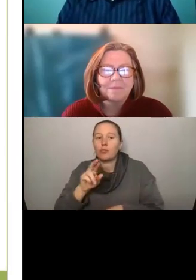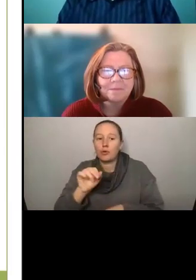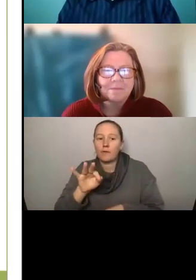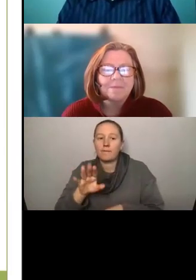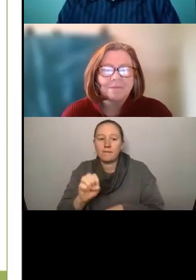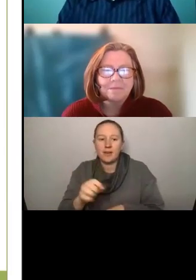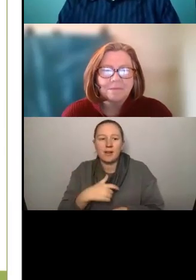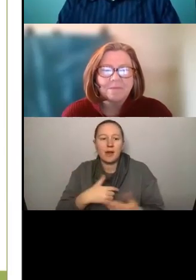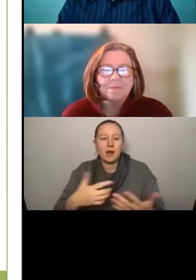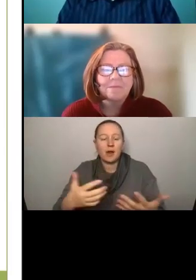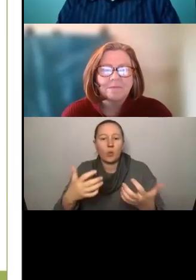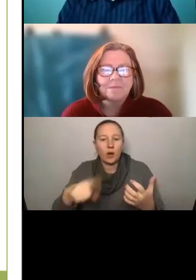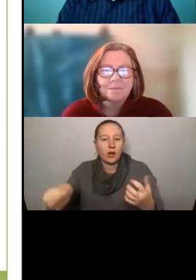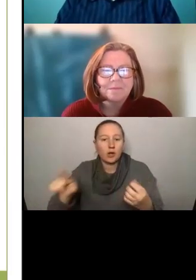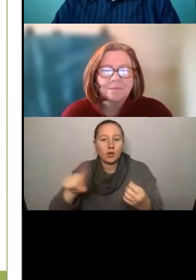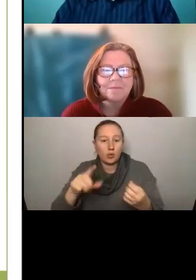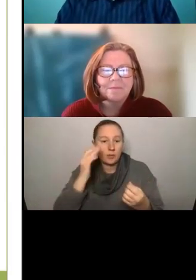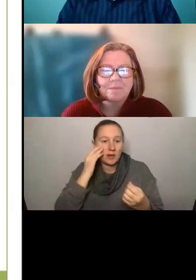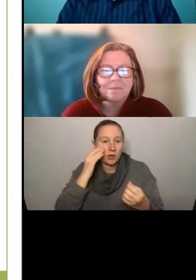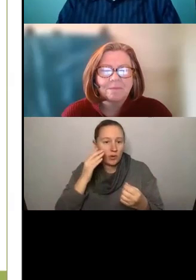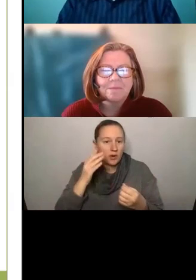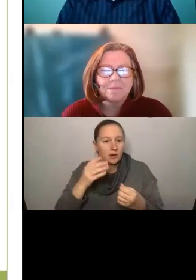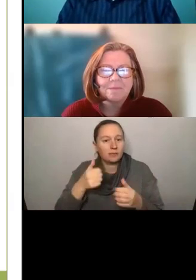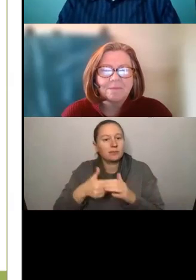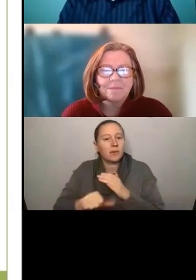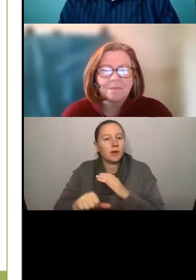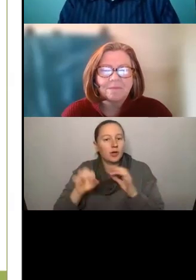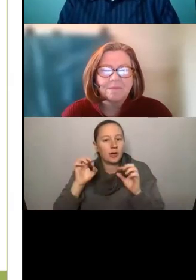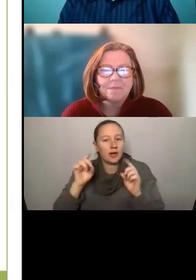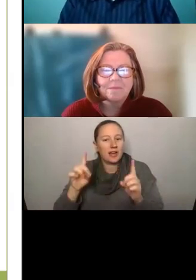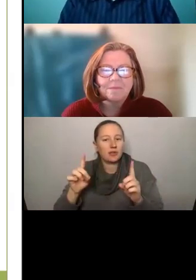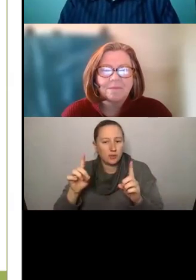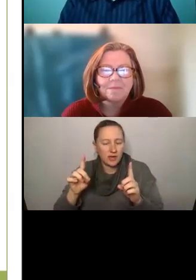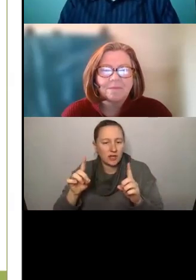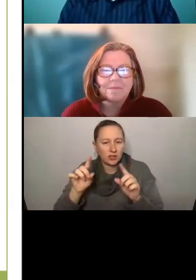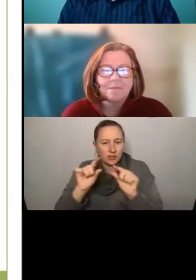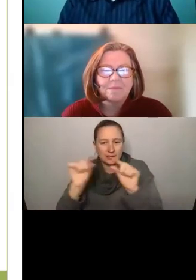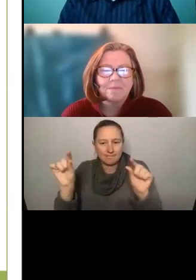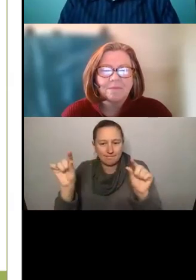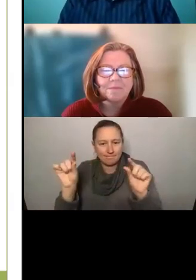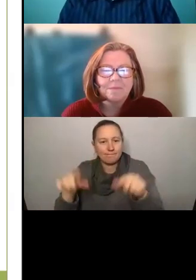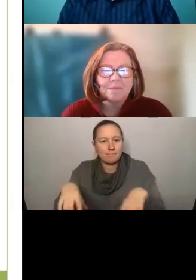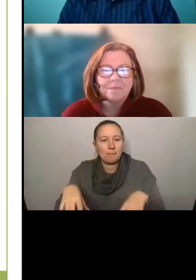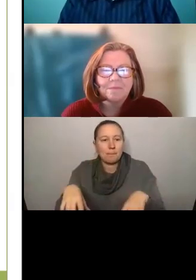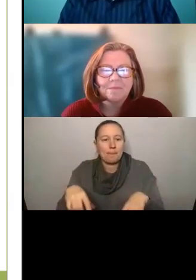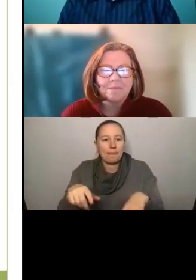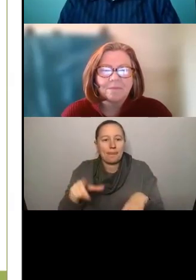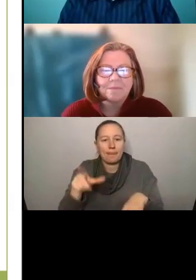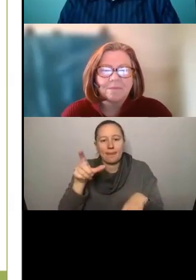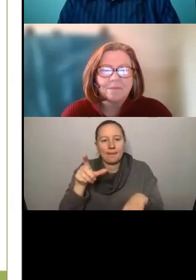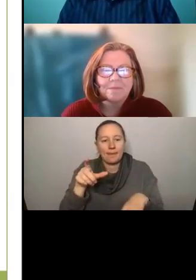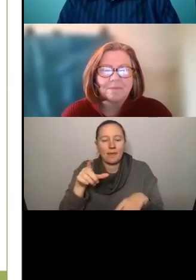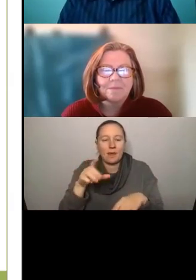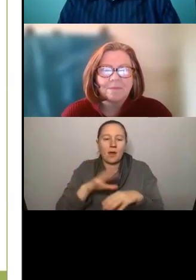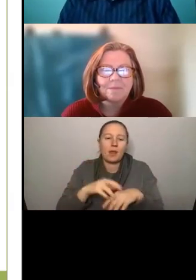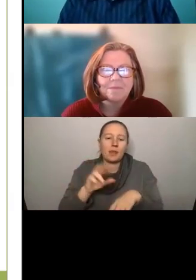the biggest thing about this is it's under your education tile. So you'll see right there at the top, the image to the right. It says education.